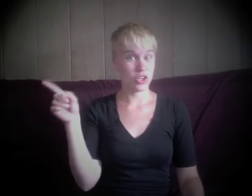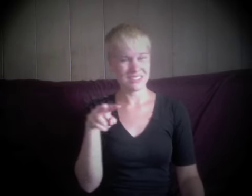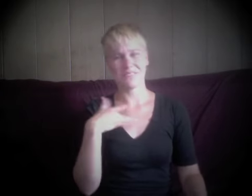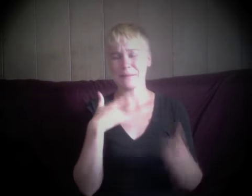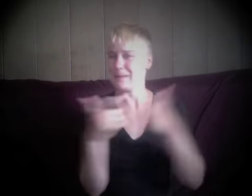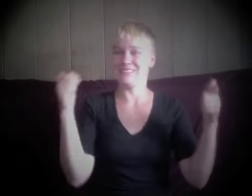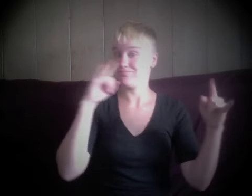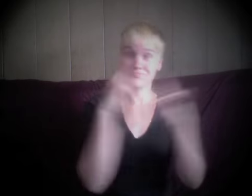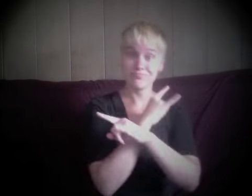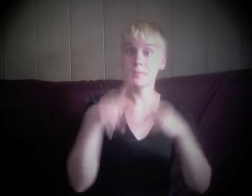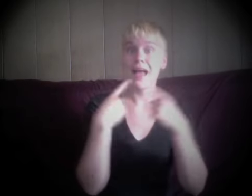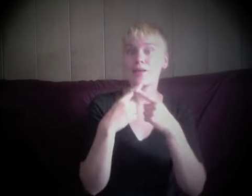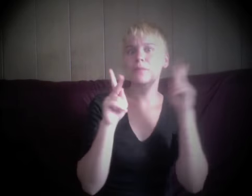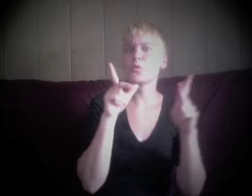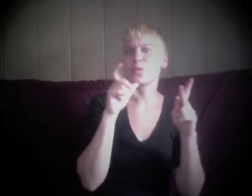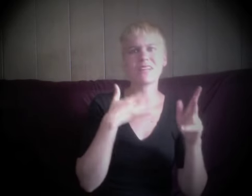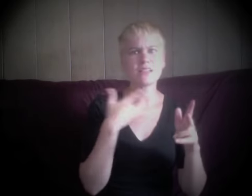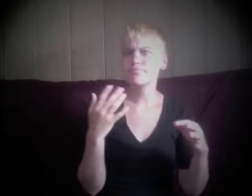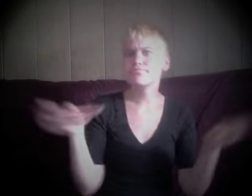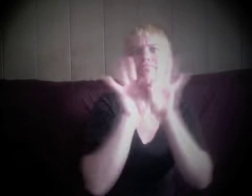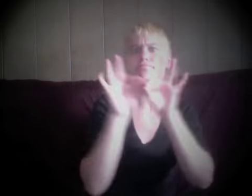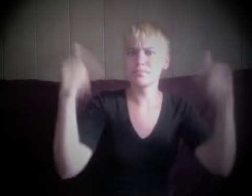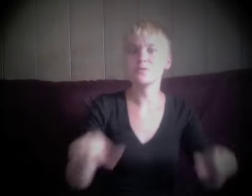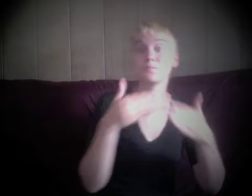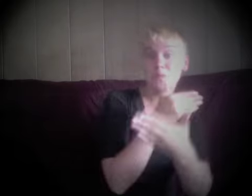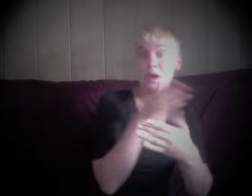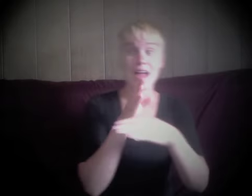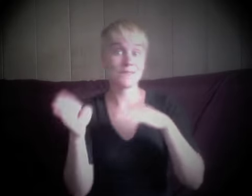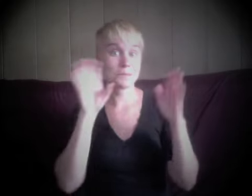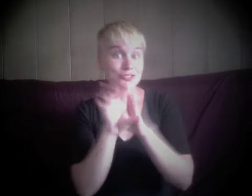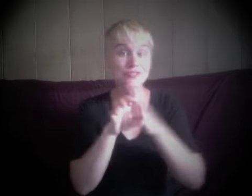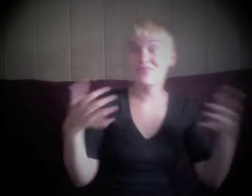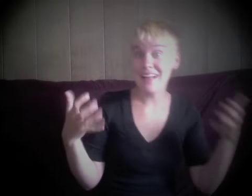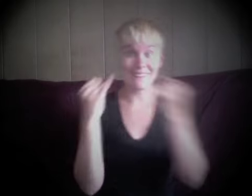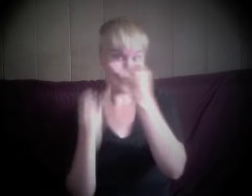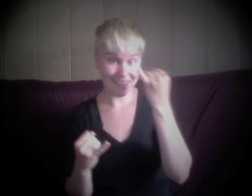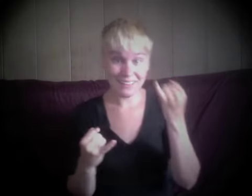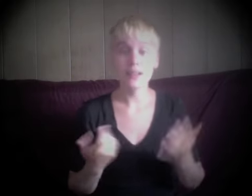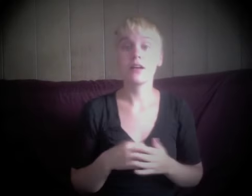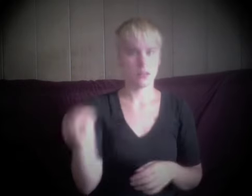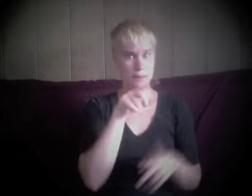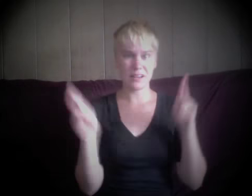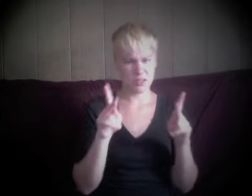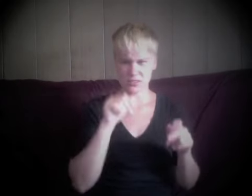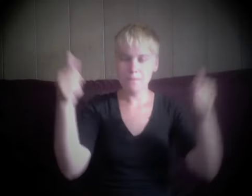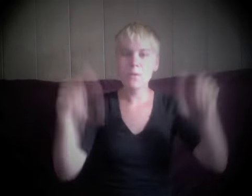The biggest irony, for her, is how people go on to defend the before/after pictures as indicators of health.